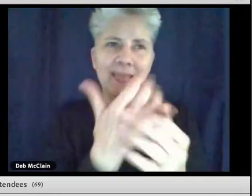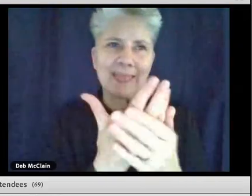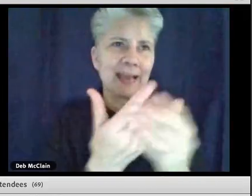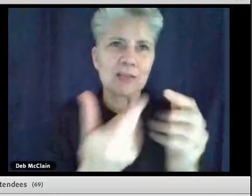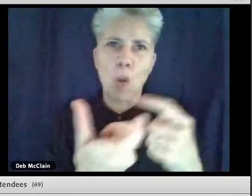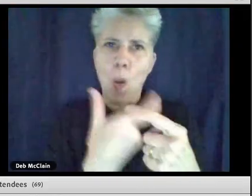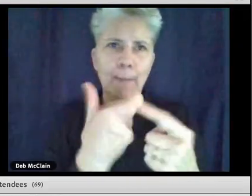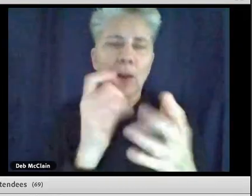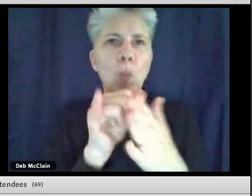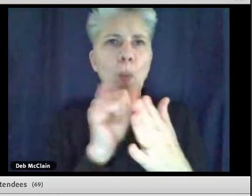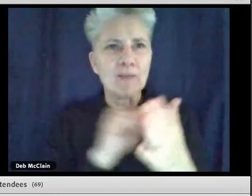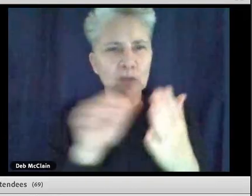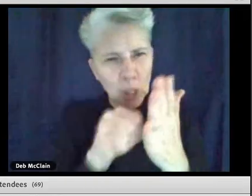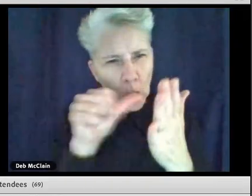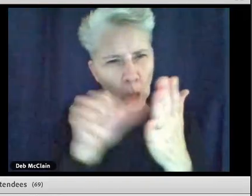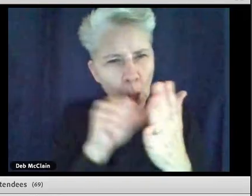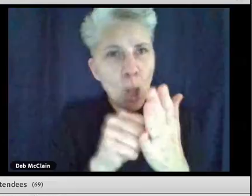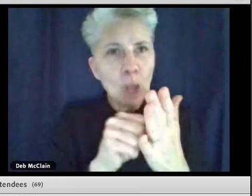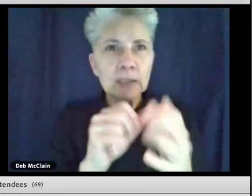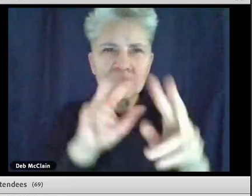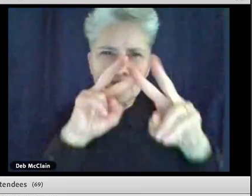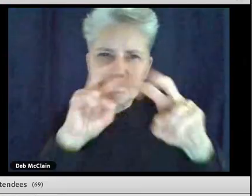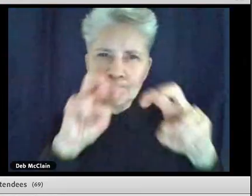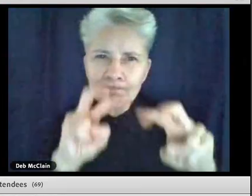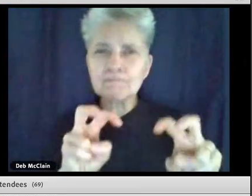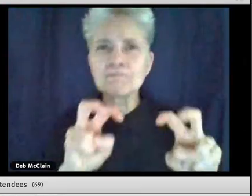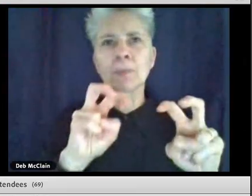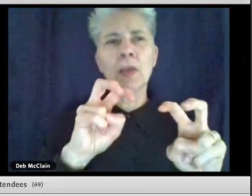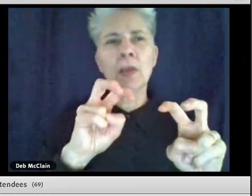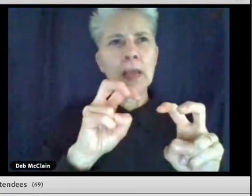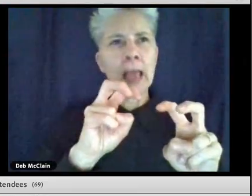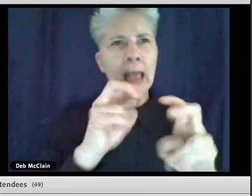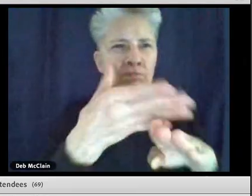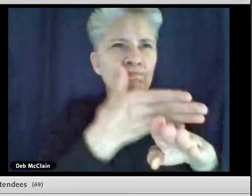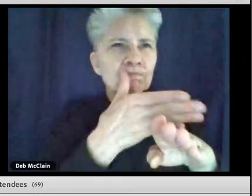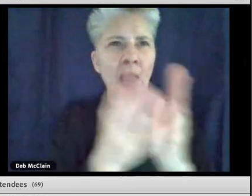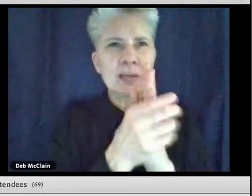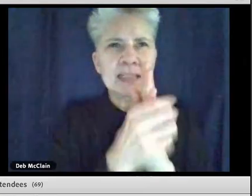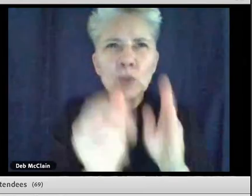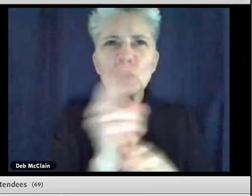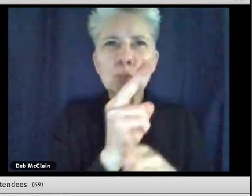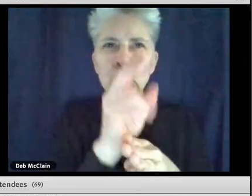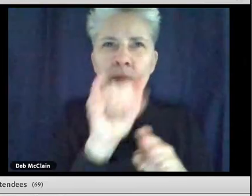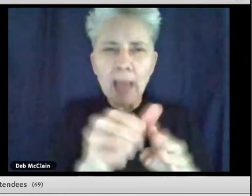And we have to look at our skills that we have that we can share and teach to our patrons.